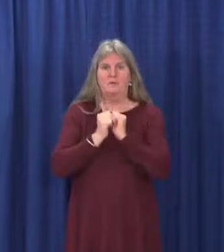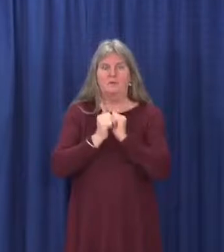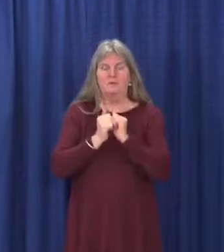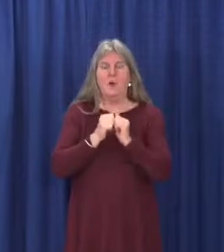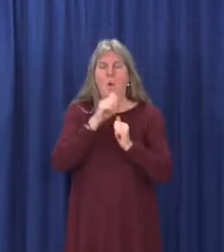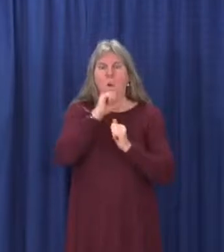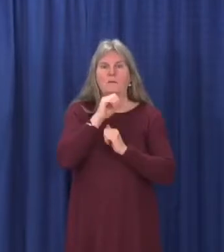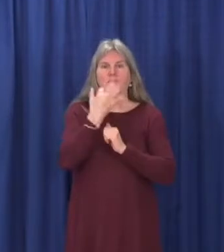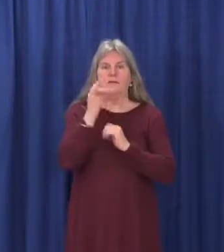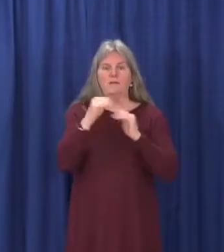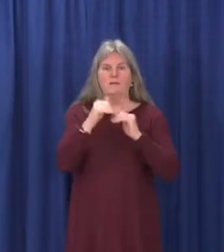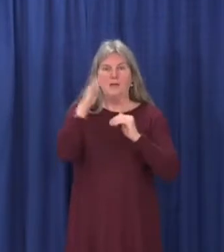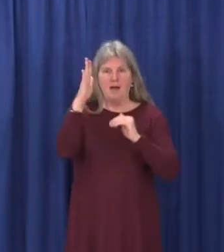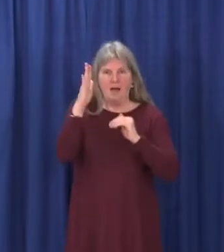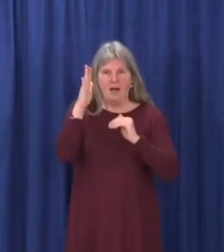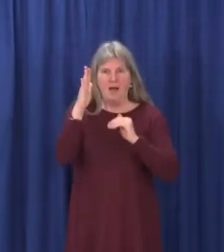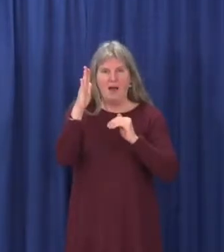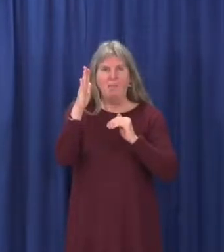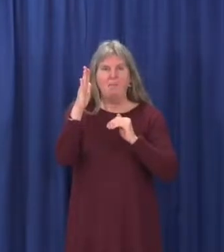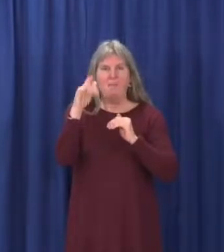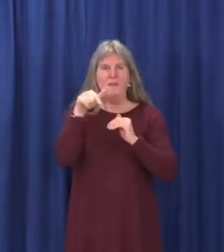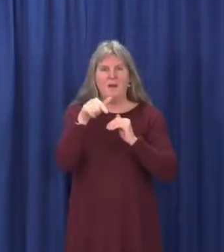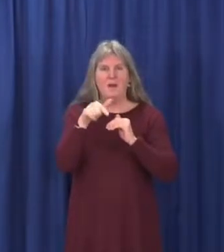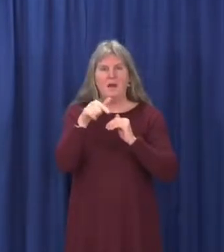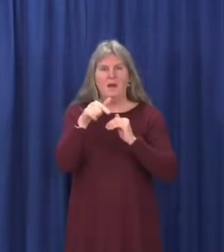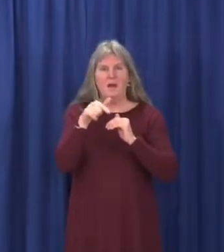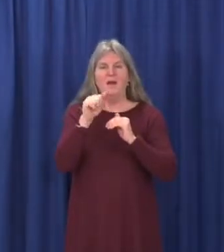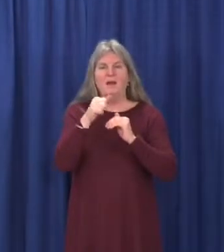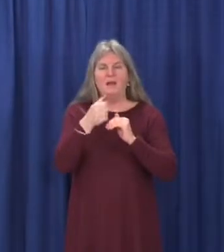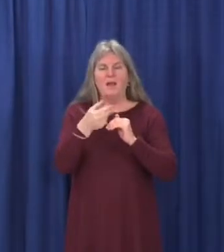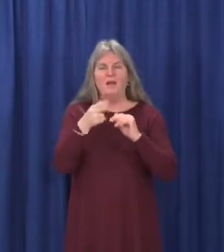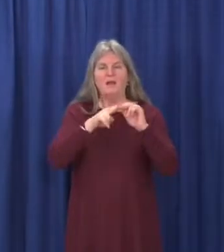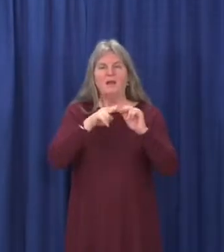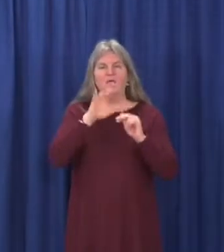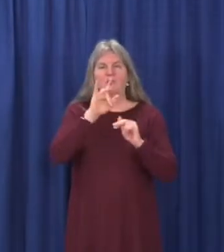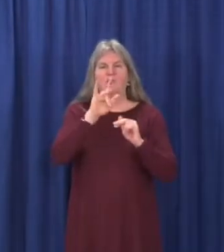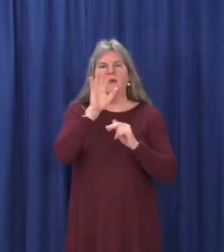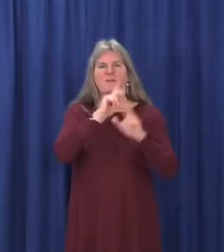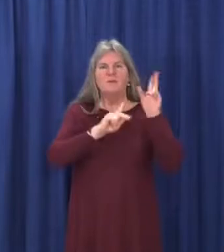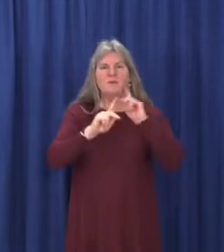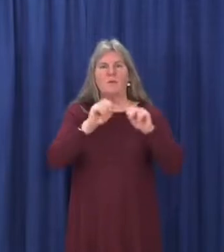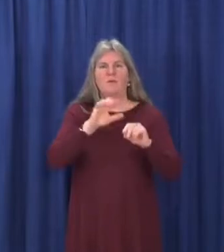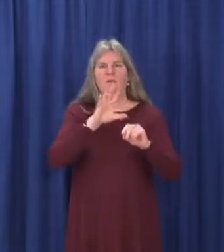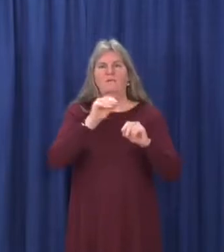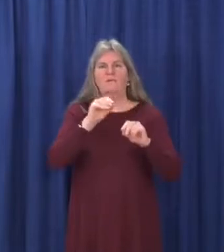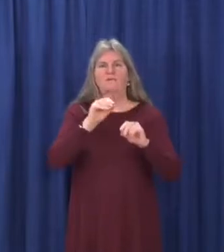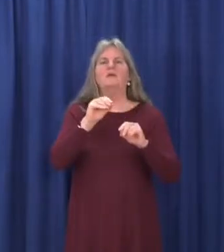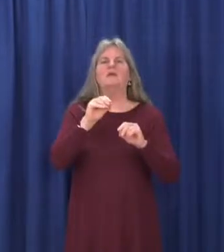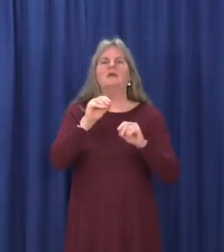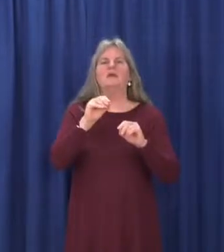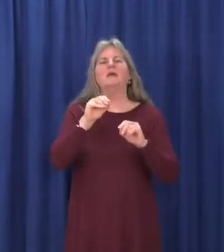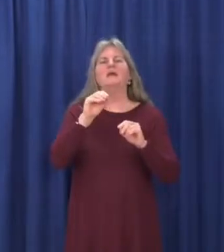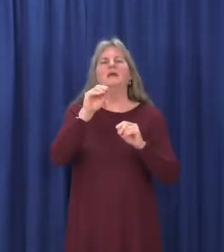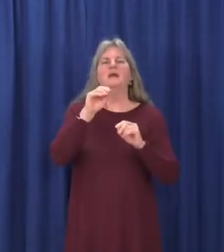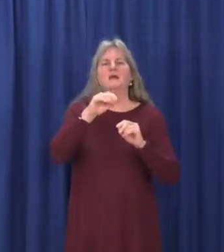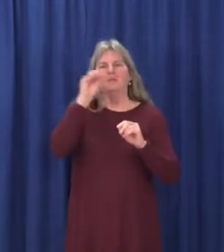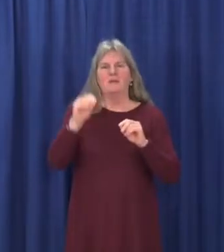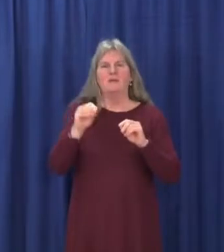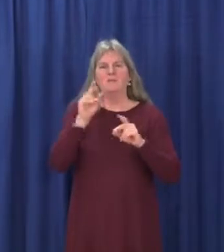as identified last week will increase to 25 people or 50% of venue capacity, whichever is less.